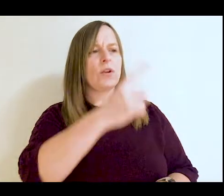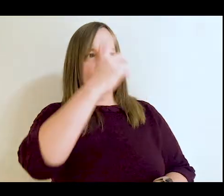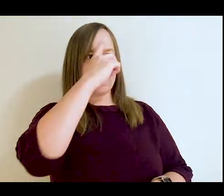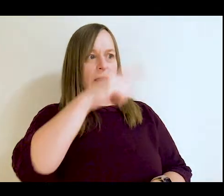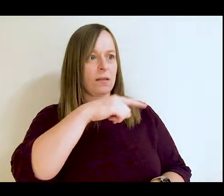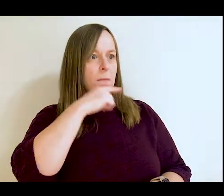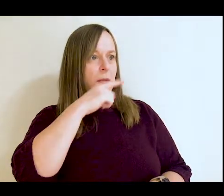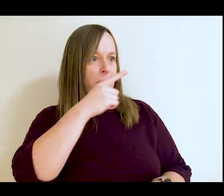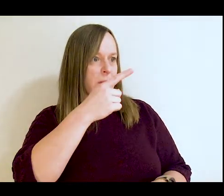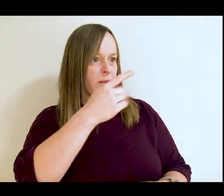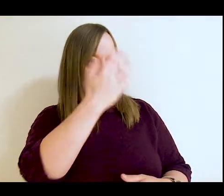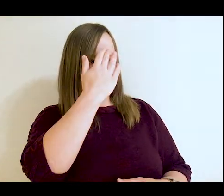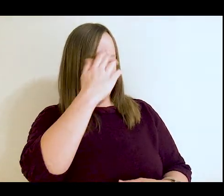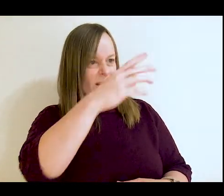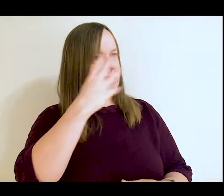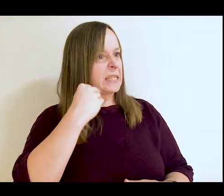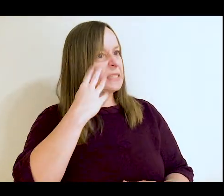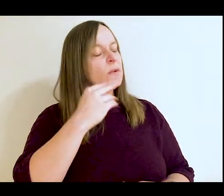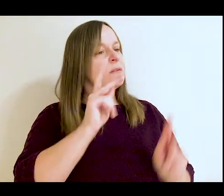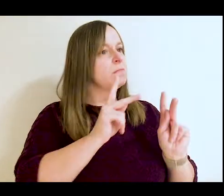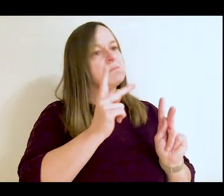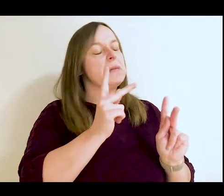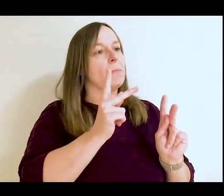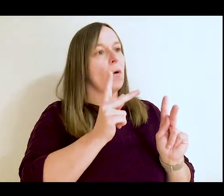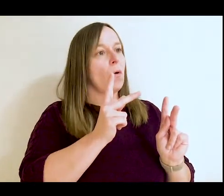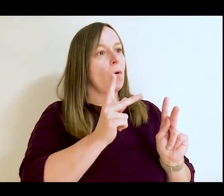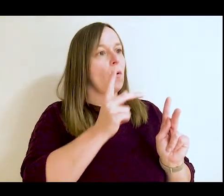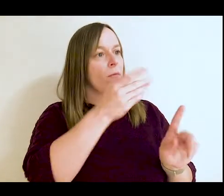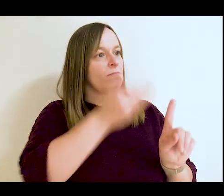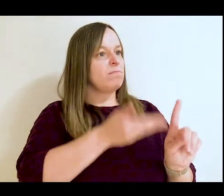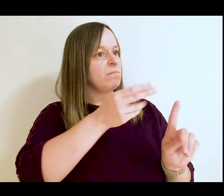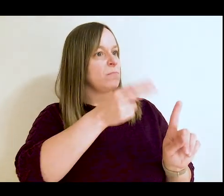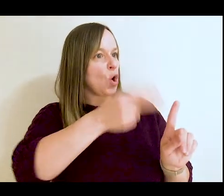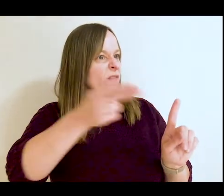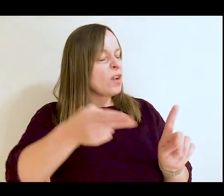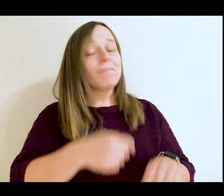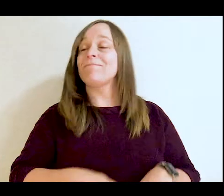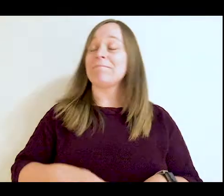K: Now, do you think that the public is aware of these experiences for someone who is hard of hearing?